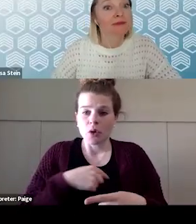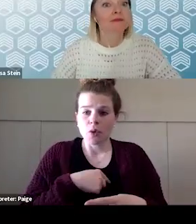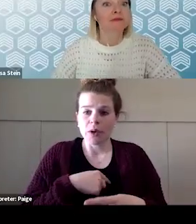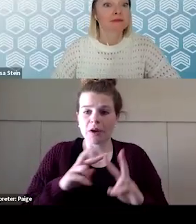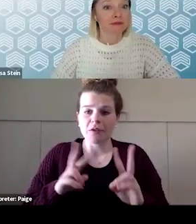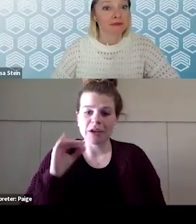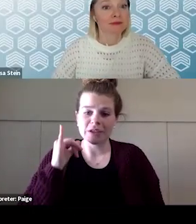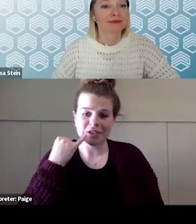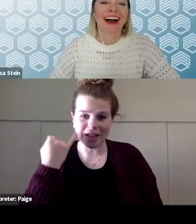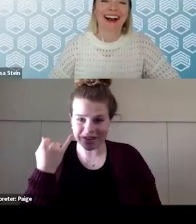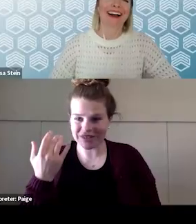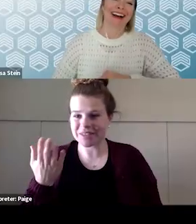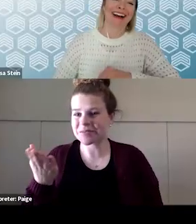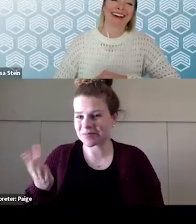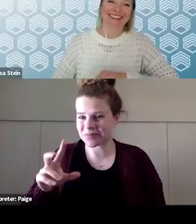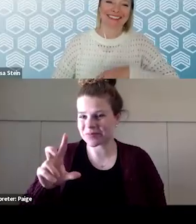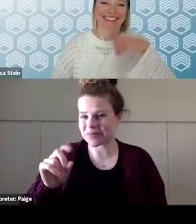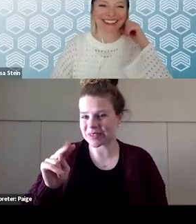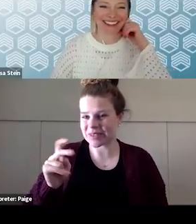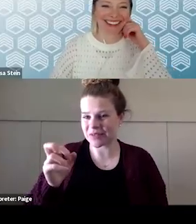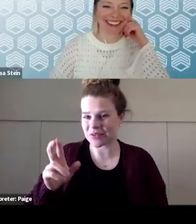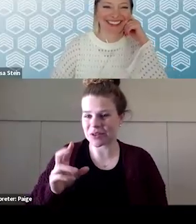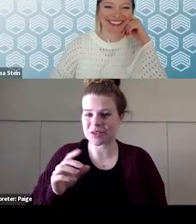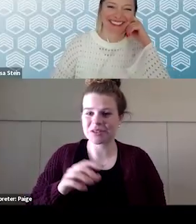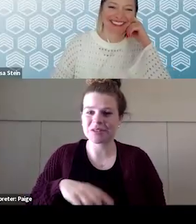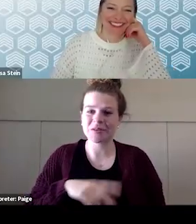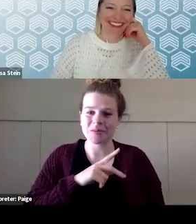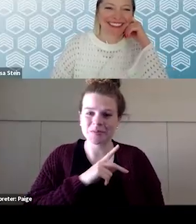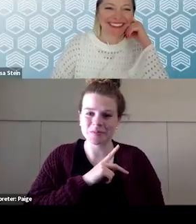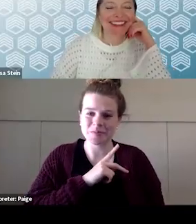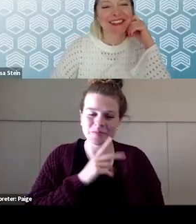of Denver's public-facing dashboard